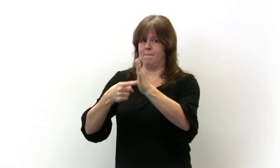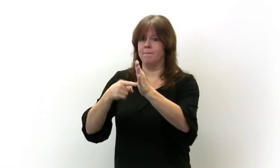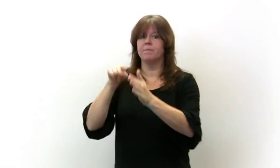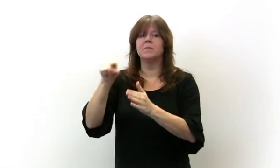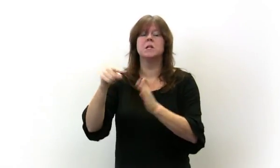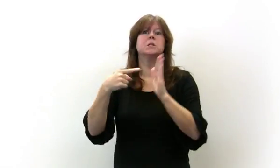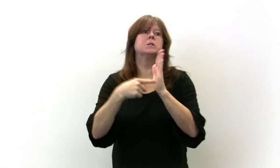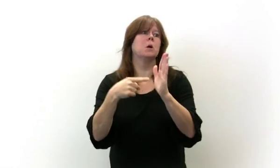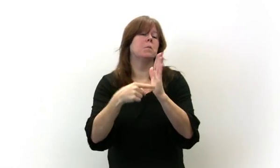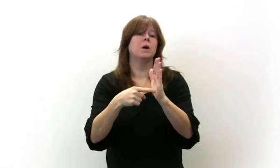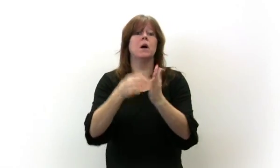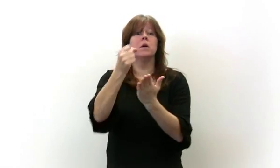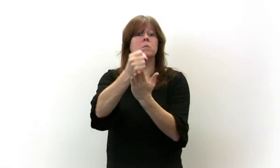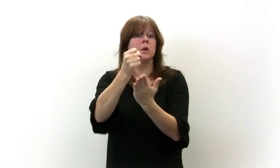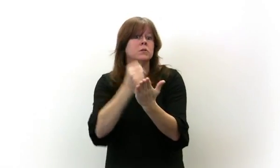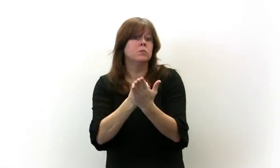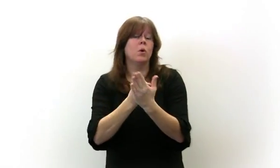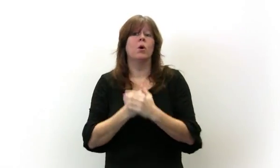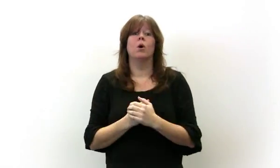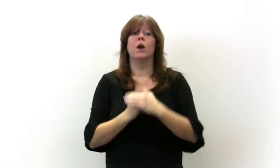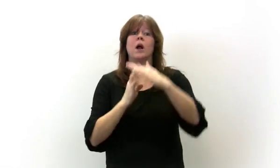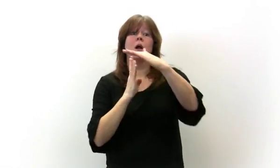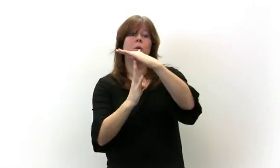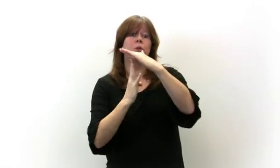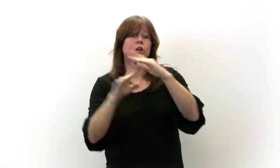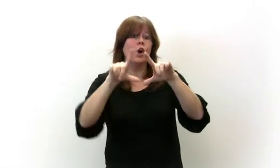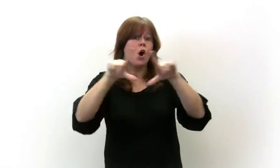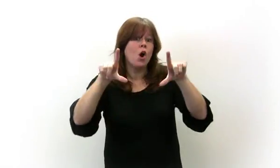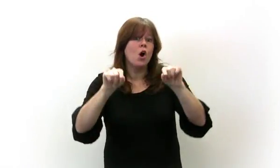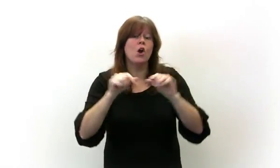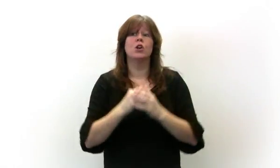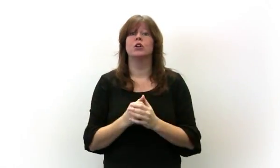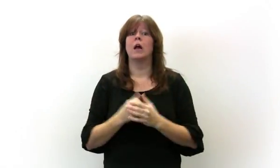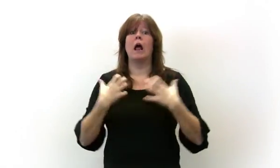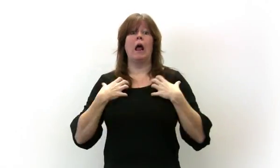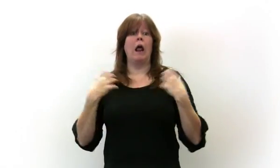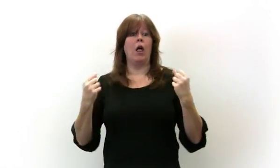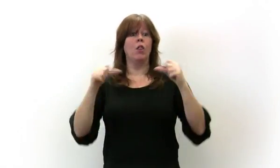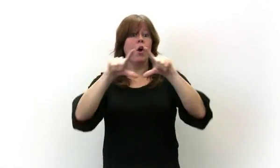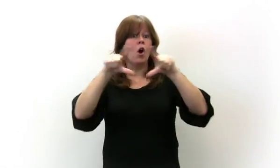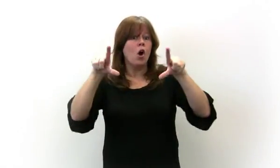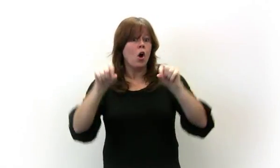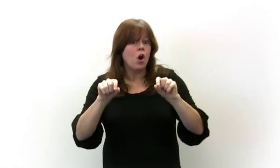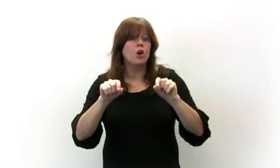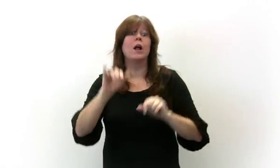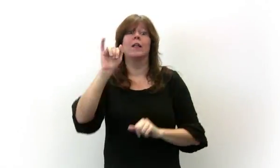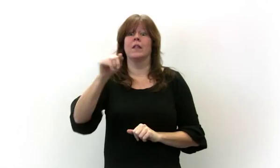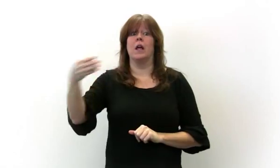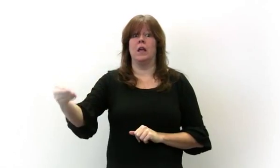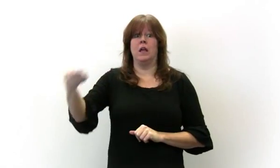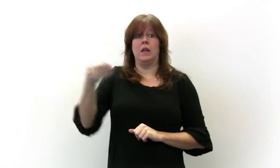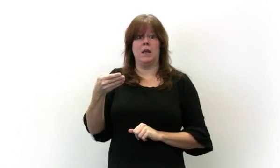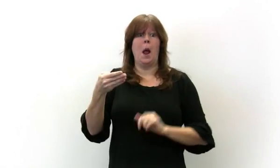For example a passport, landed immigrant card or a health card.